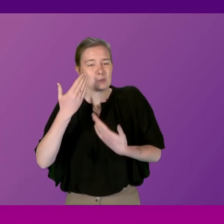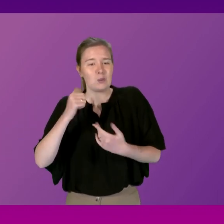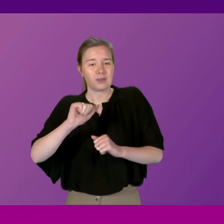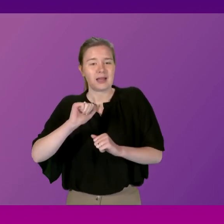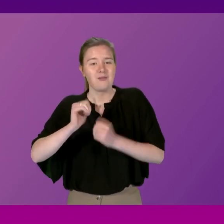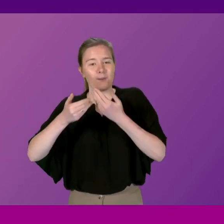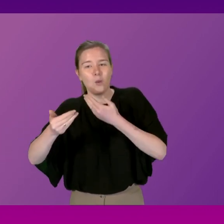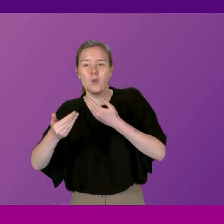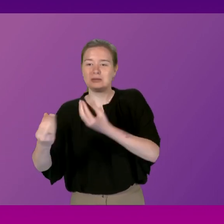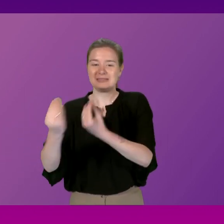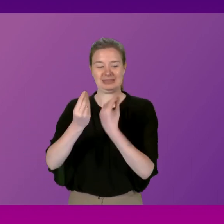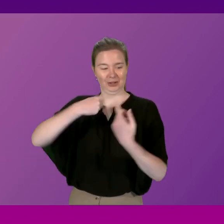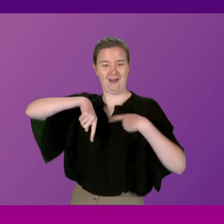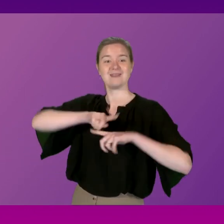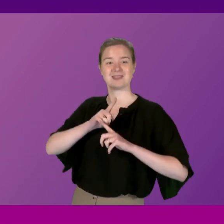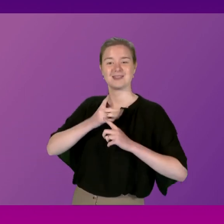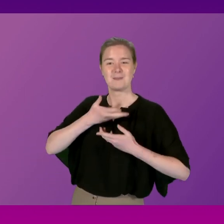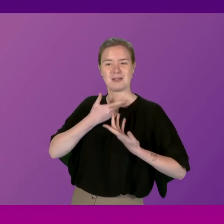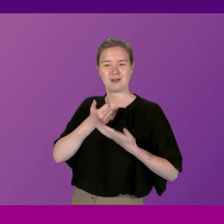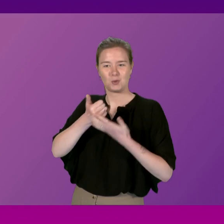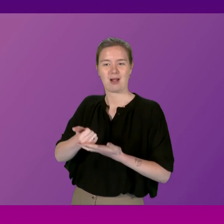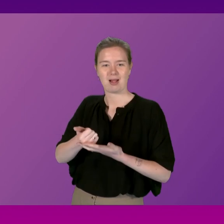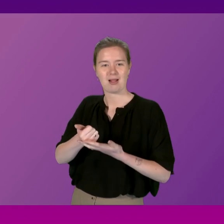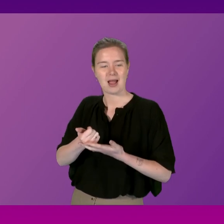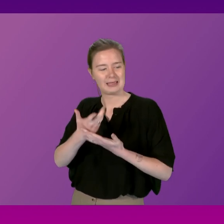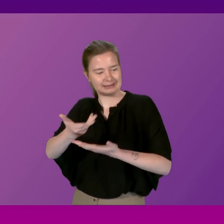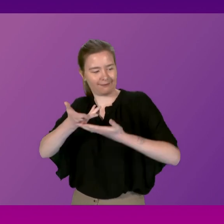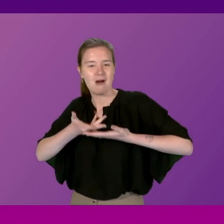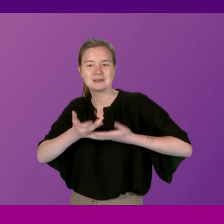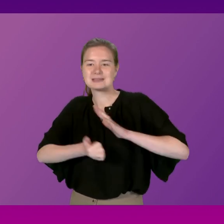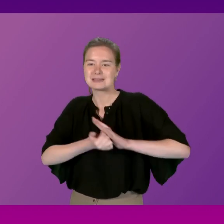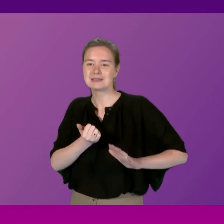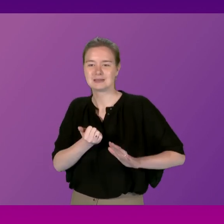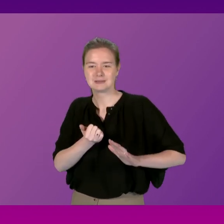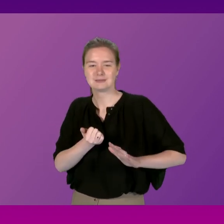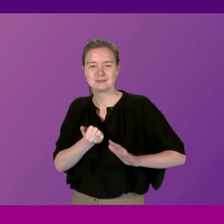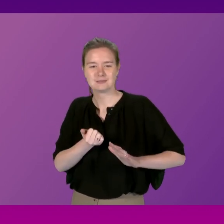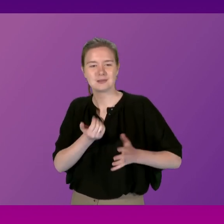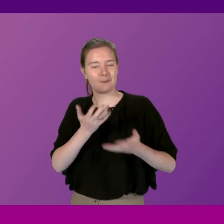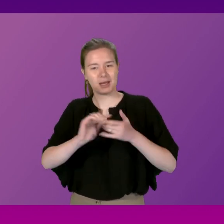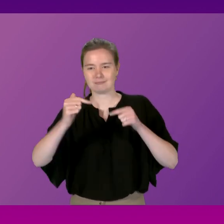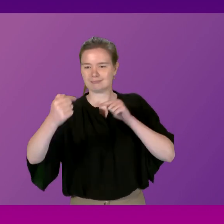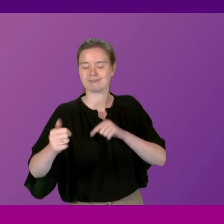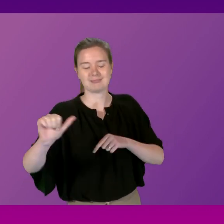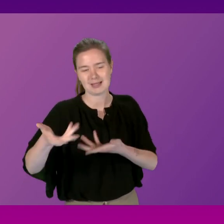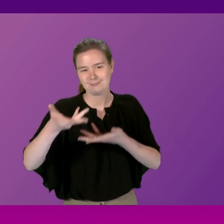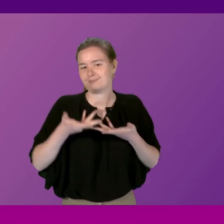far more to teach us and to equip us with than the other way around.